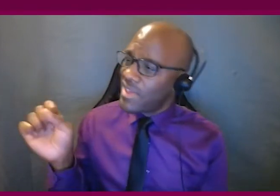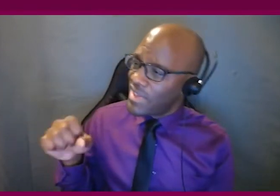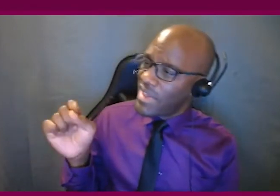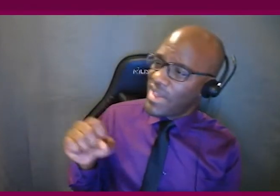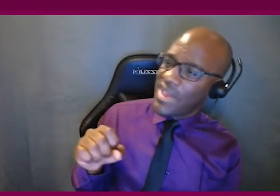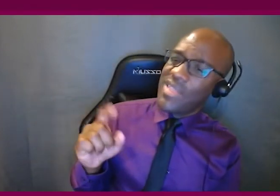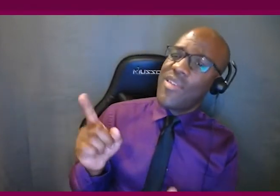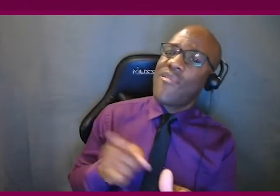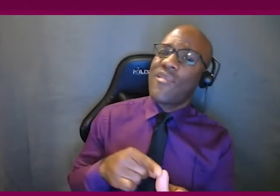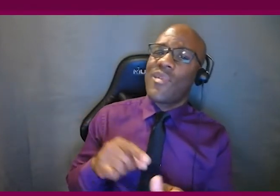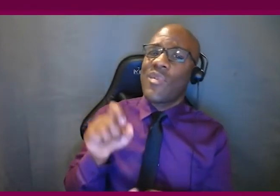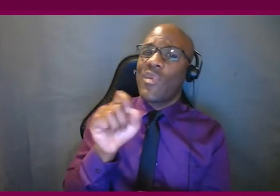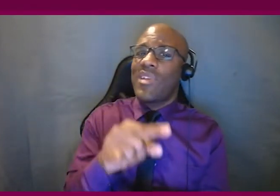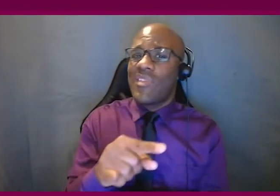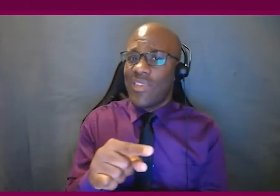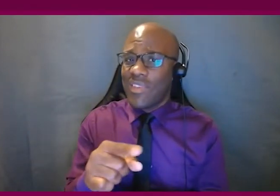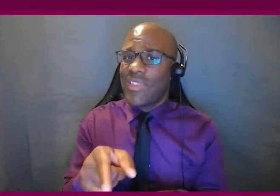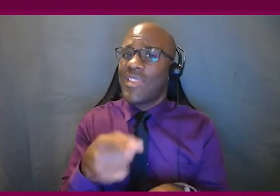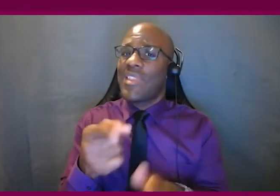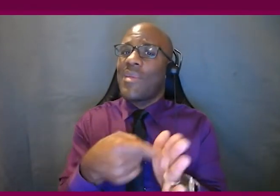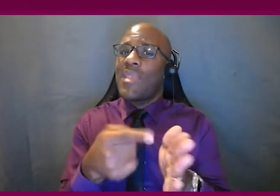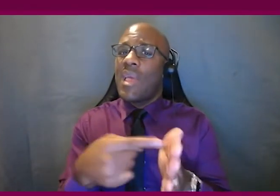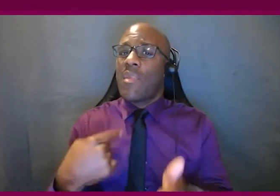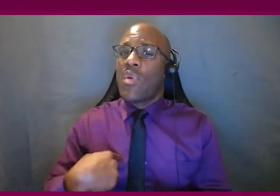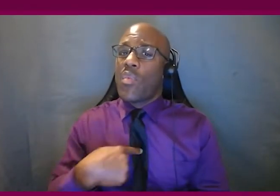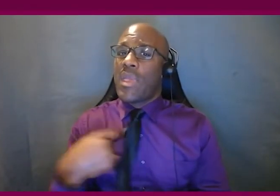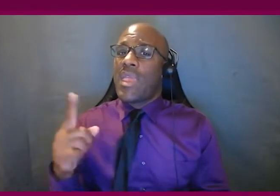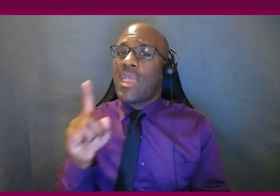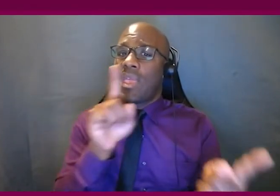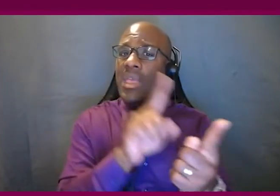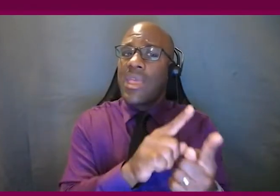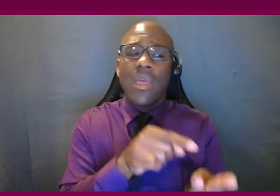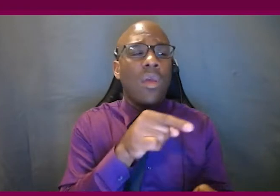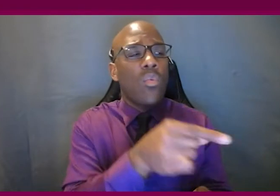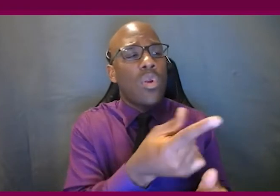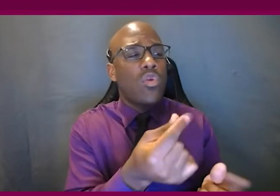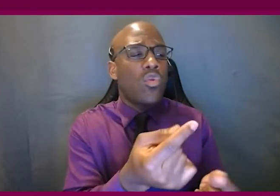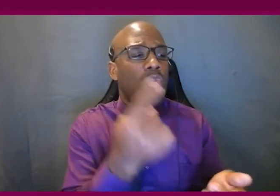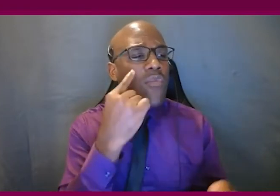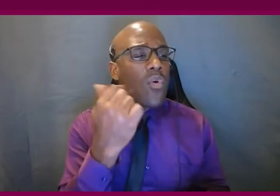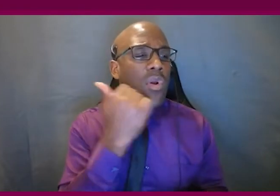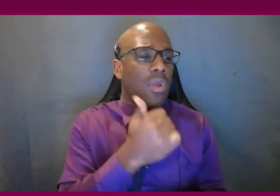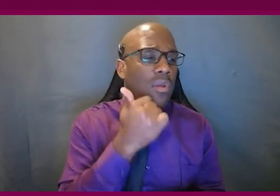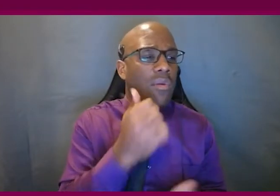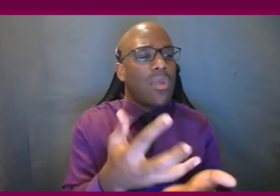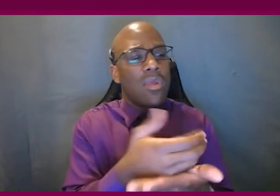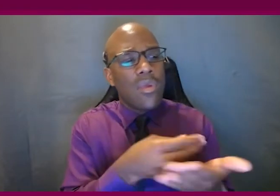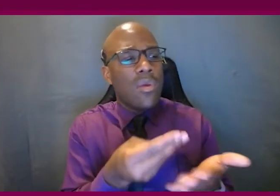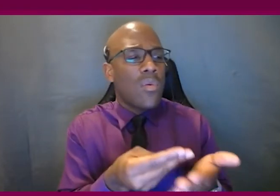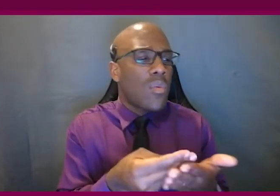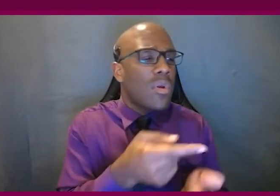in which you're viewed and defined is so based on what you produce and what you can contribute.